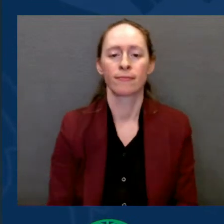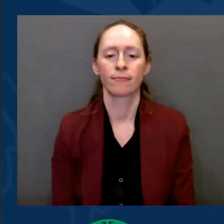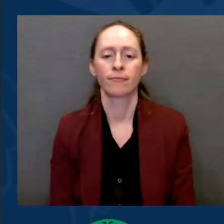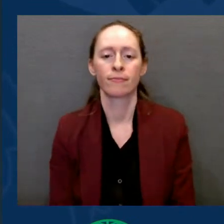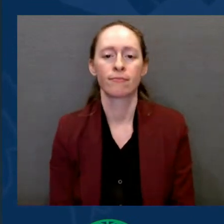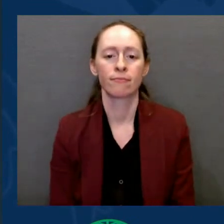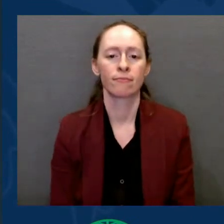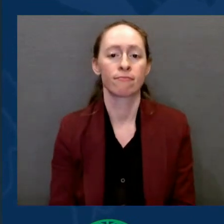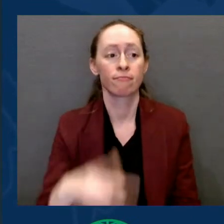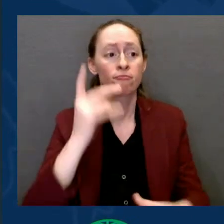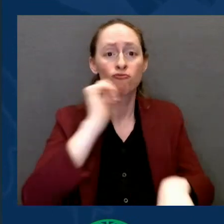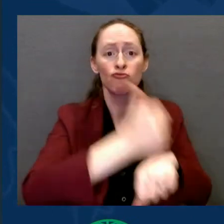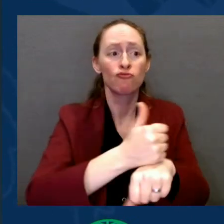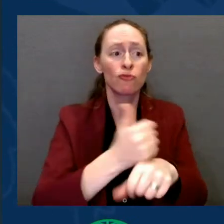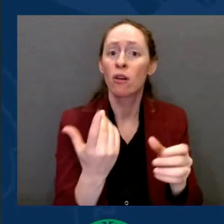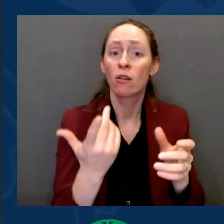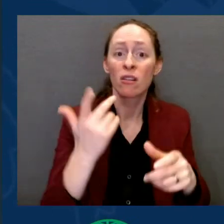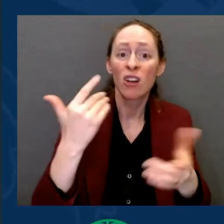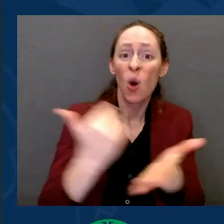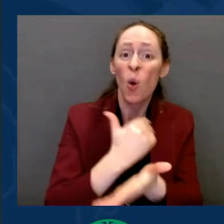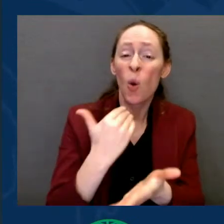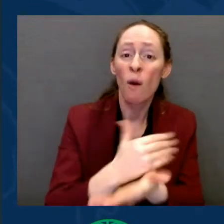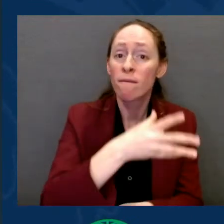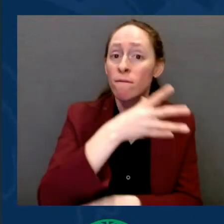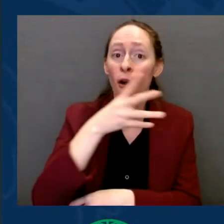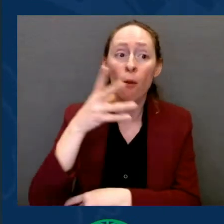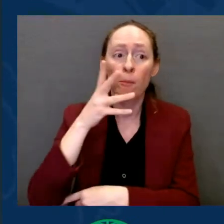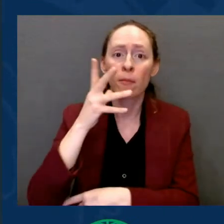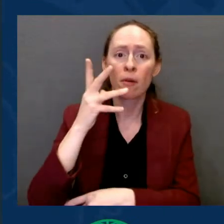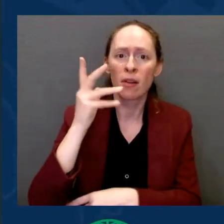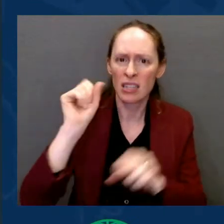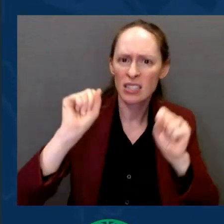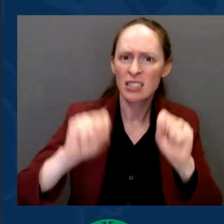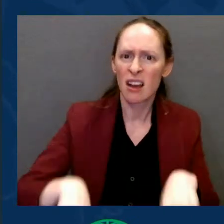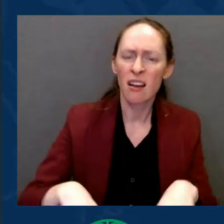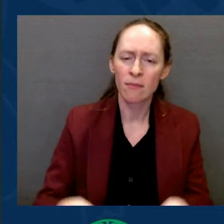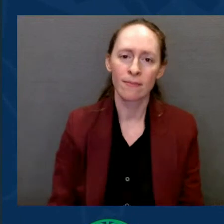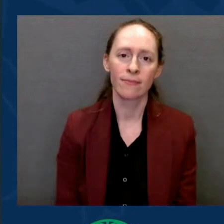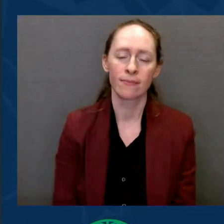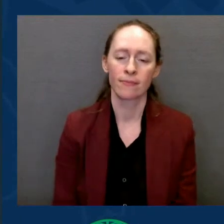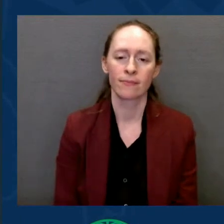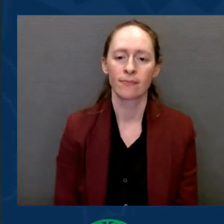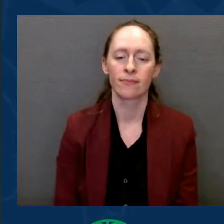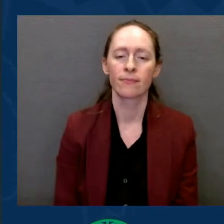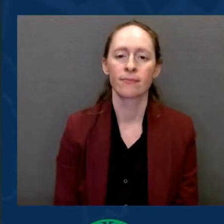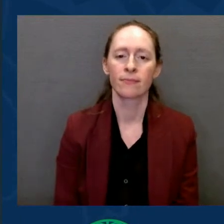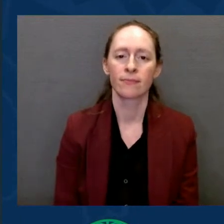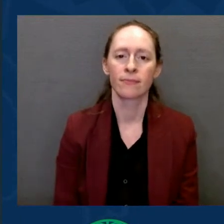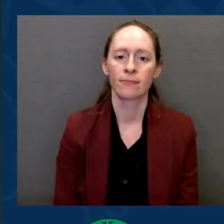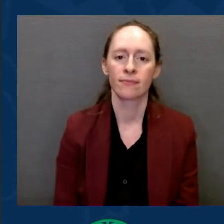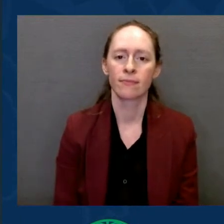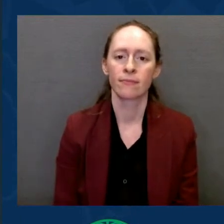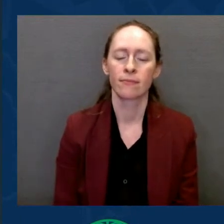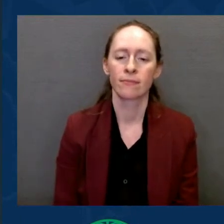agricultural inputs like fertilizer and climate-resilient seeds which will enable more food production